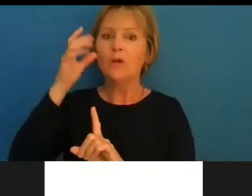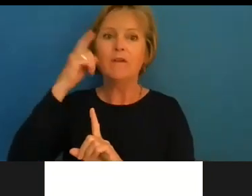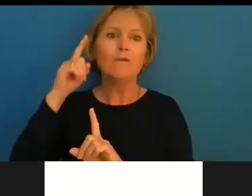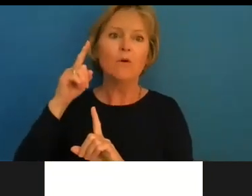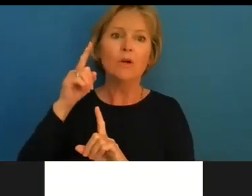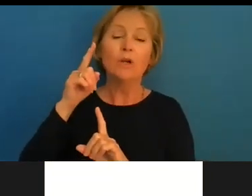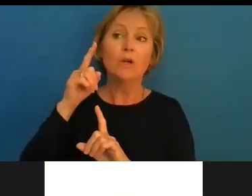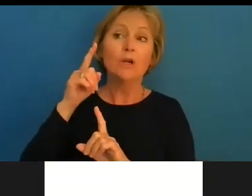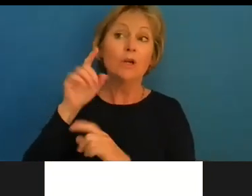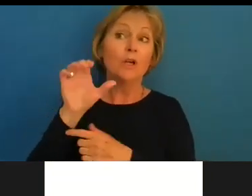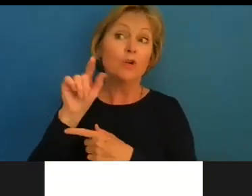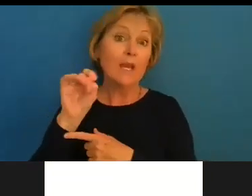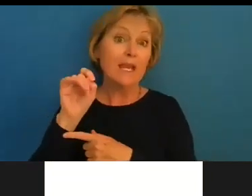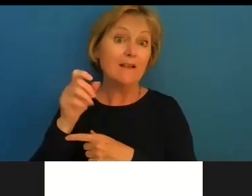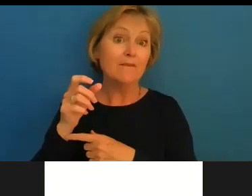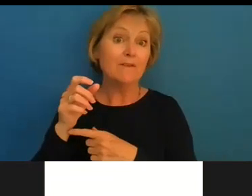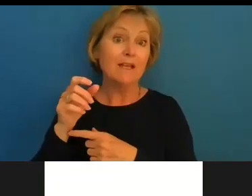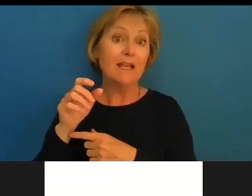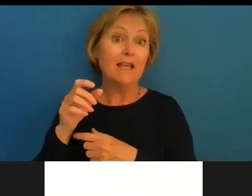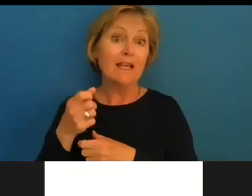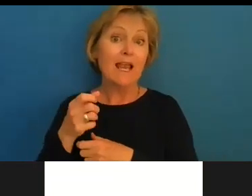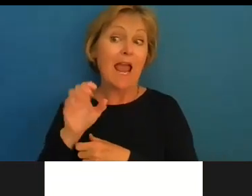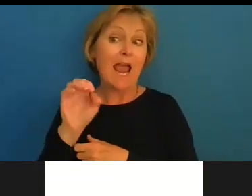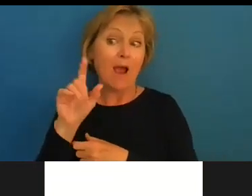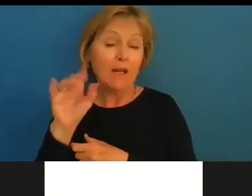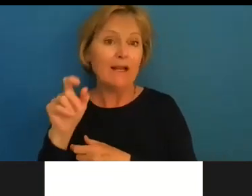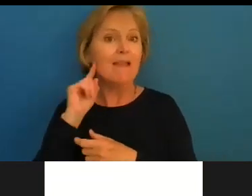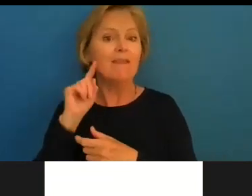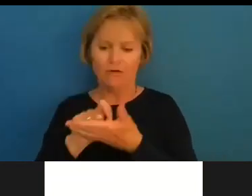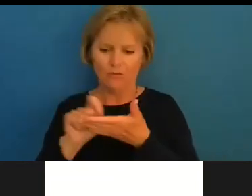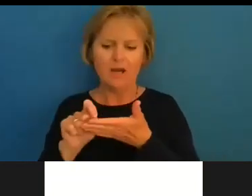it's rewarding and it does connect you to a community.